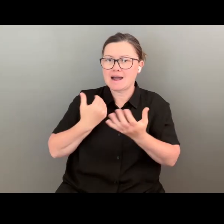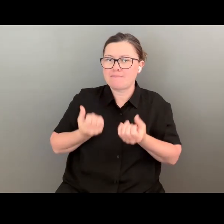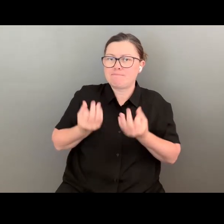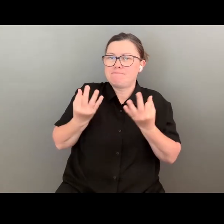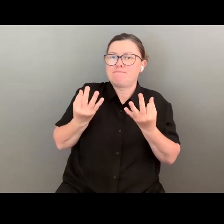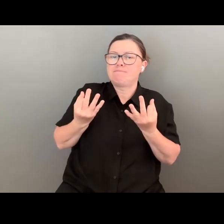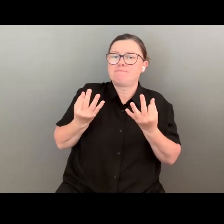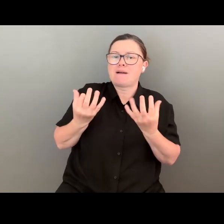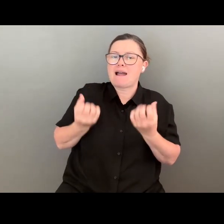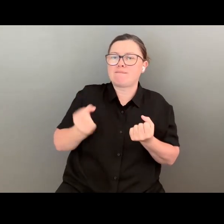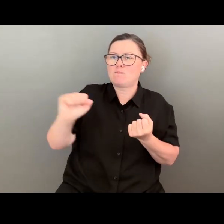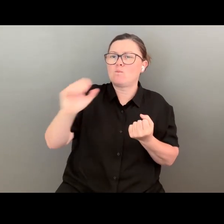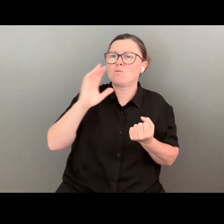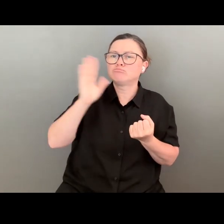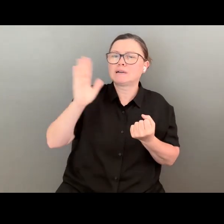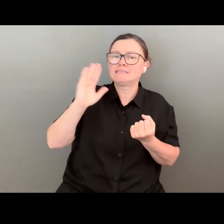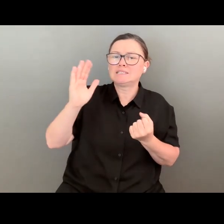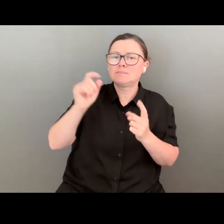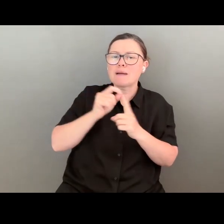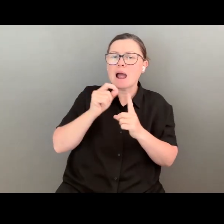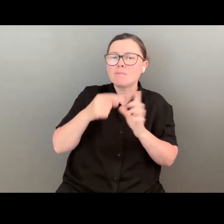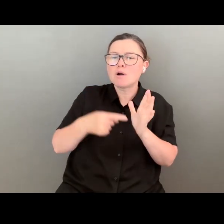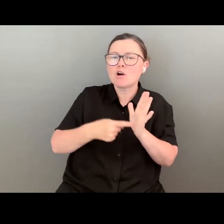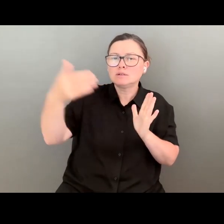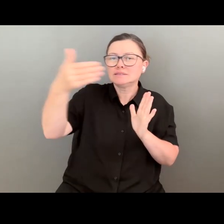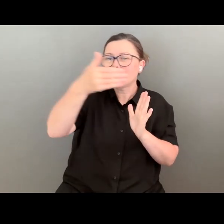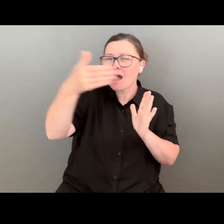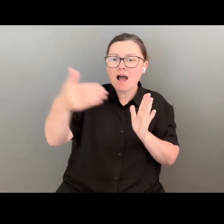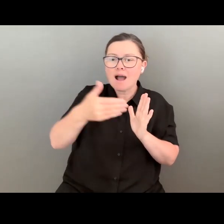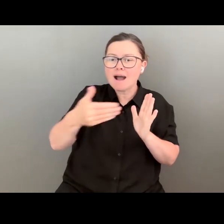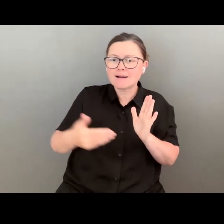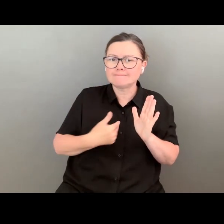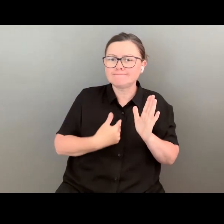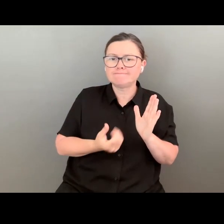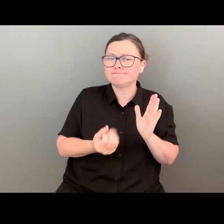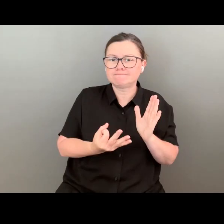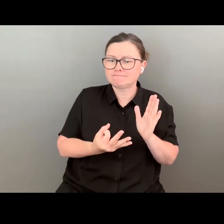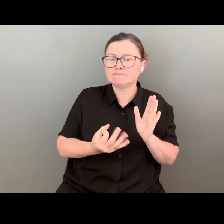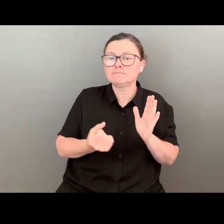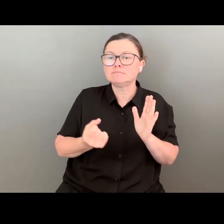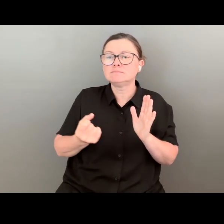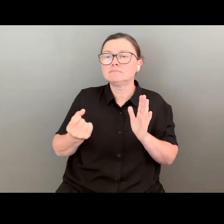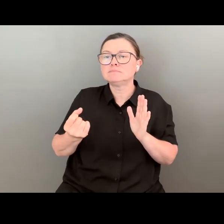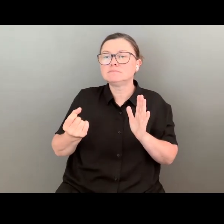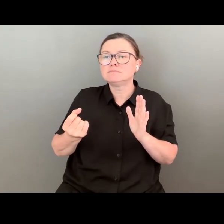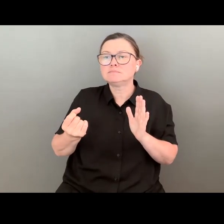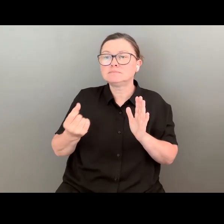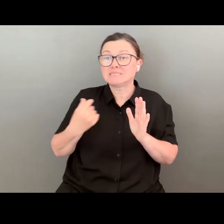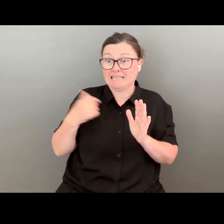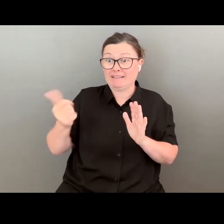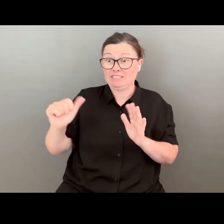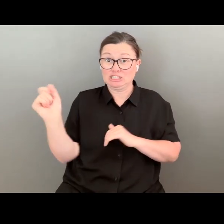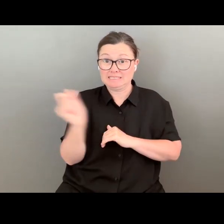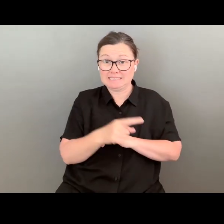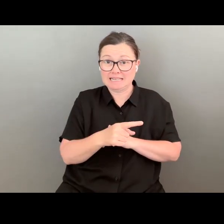it should have come through, but, I may have just come through after I was already chatting away at things, so I haven't seen it.